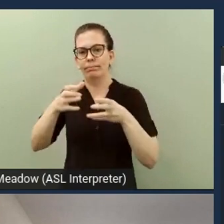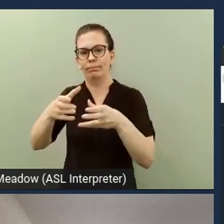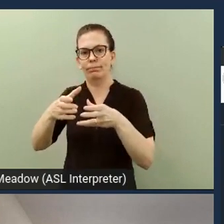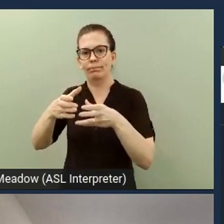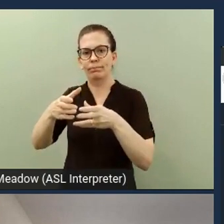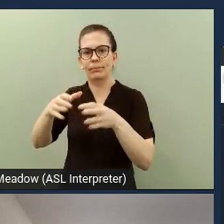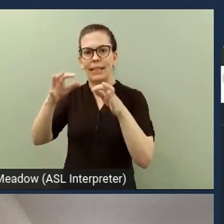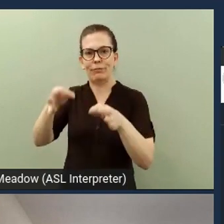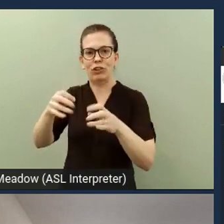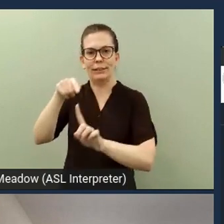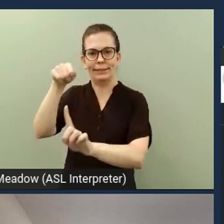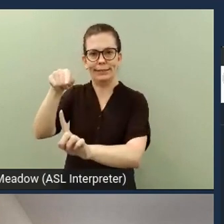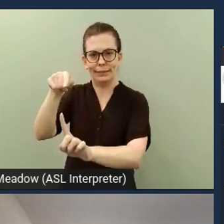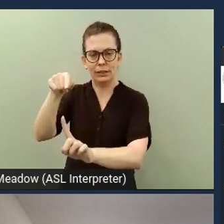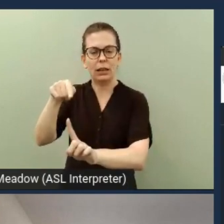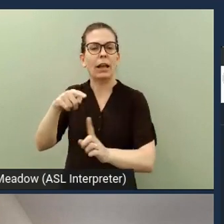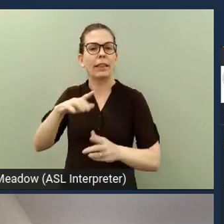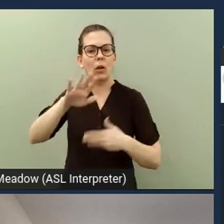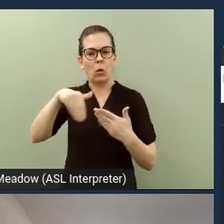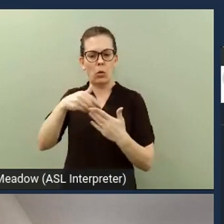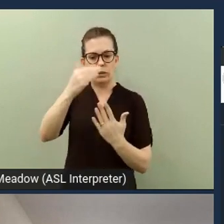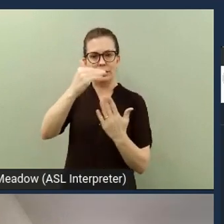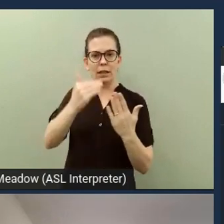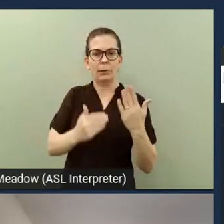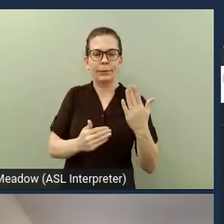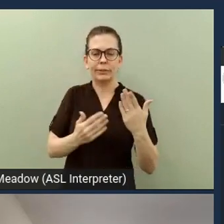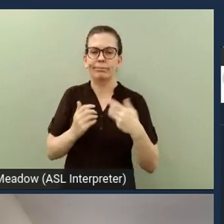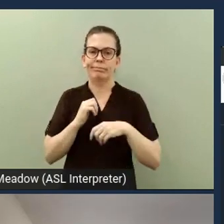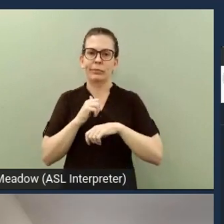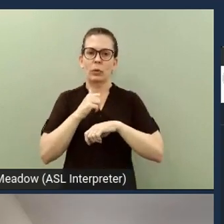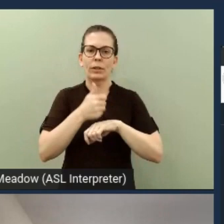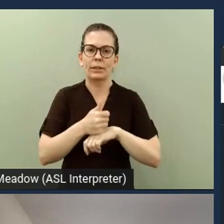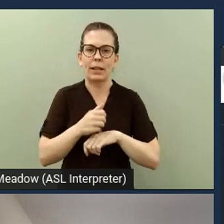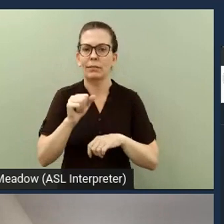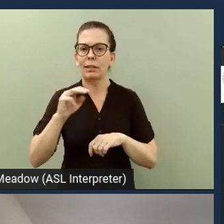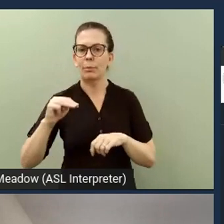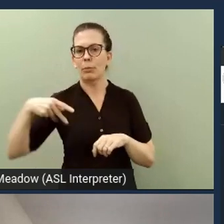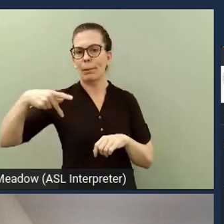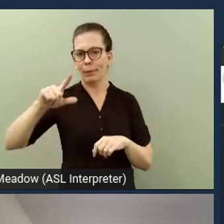and that whole set of steps is orchestrated by SageMaker Pipelines.